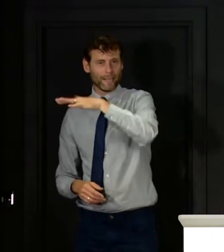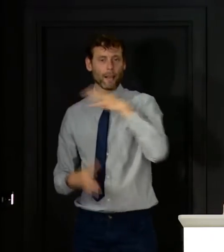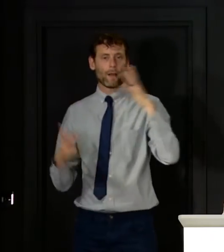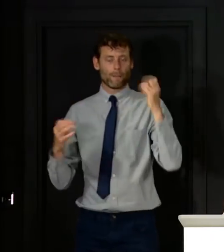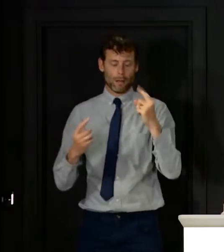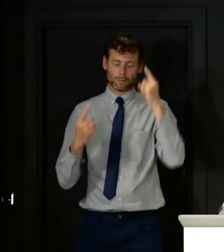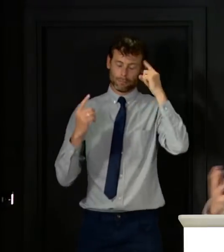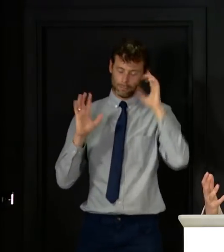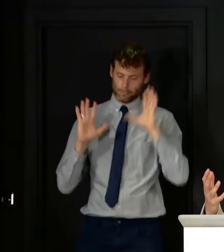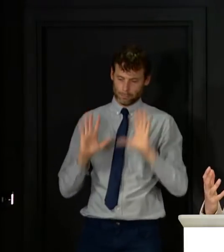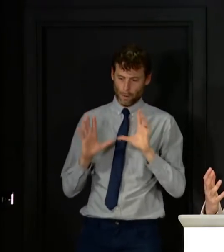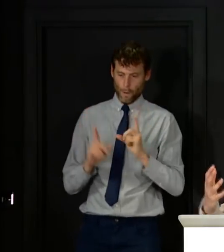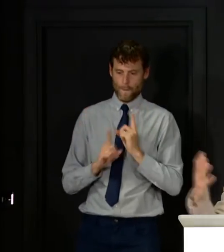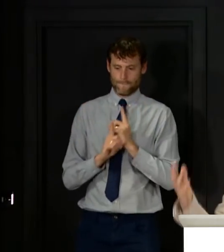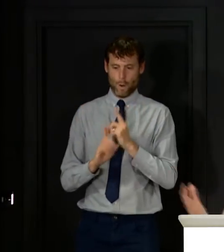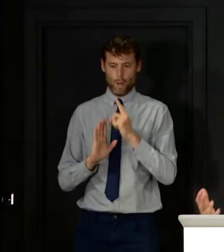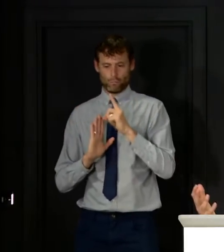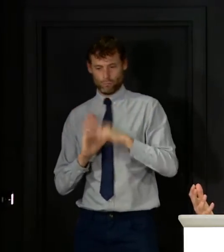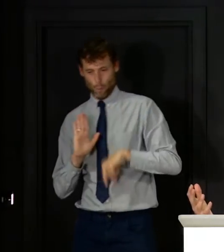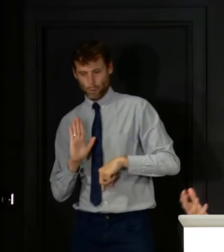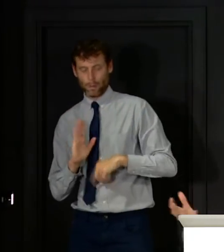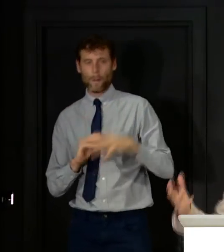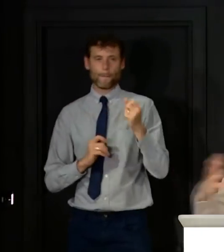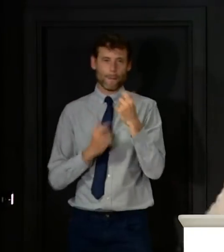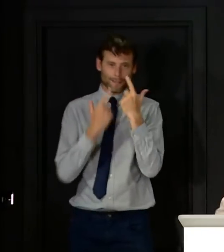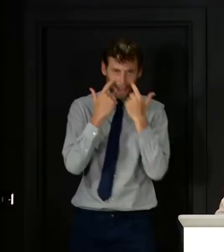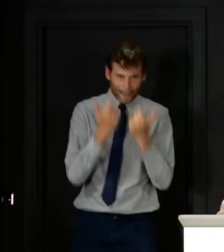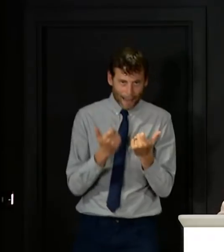you to, but it also means we have to be very vigilant about people coming into Scotland